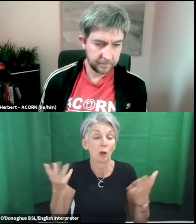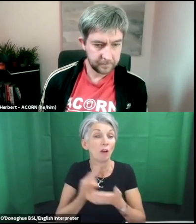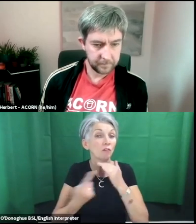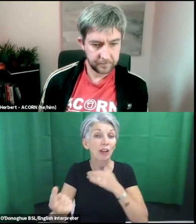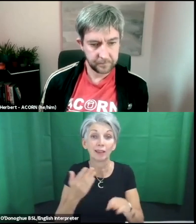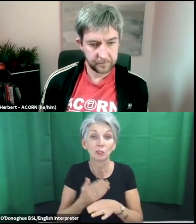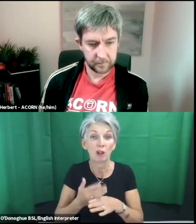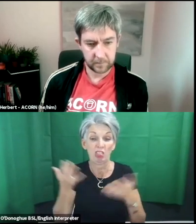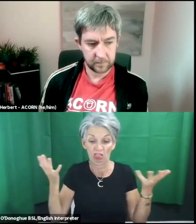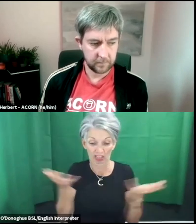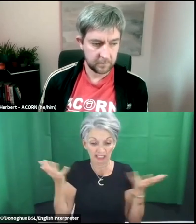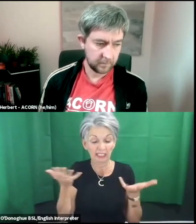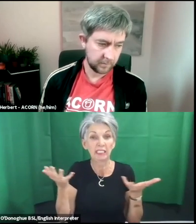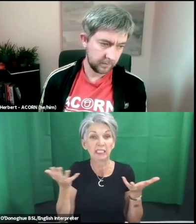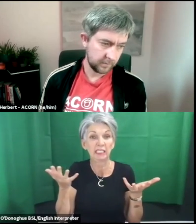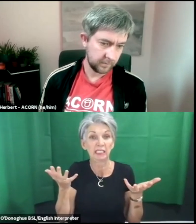So it's a massive problem.